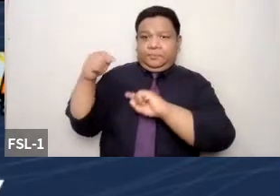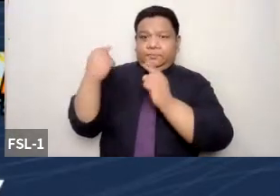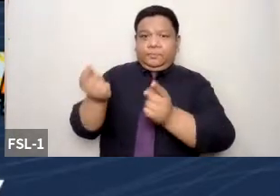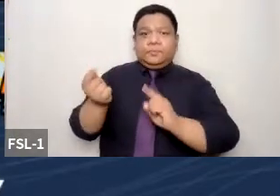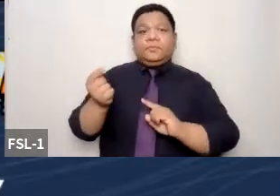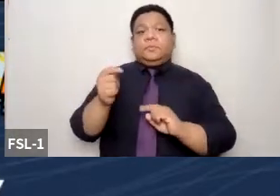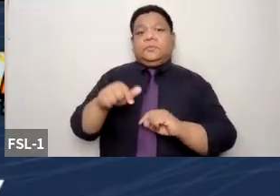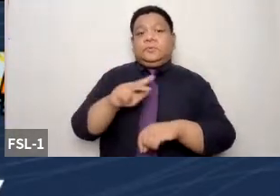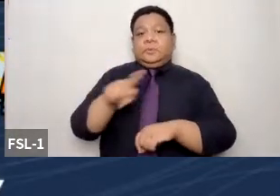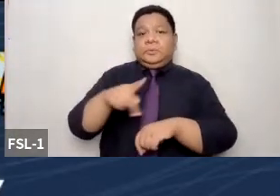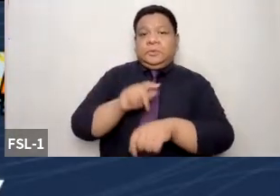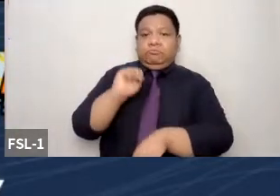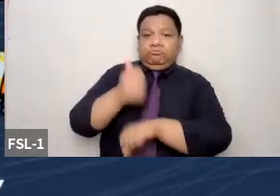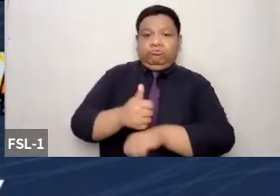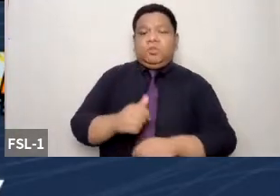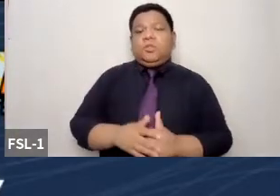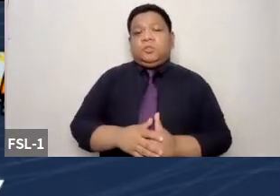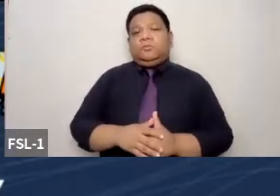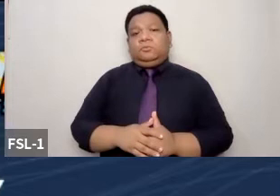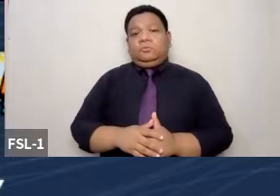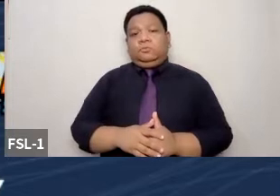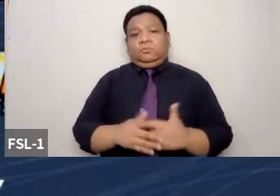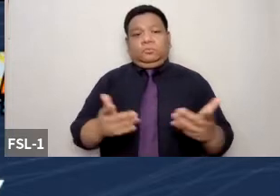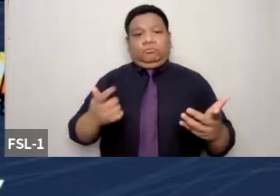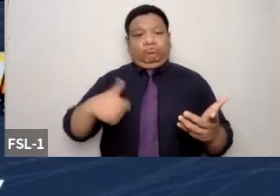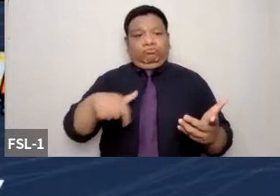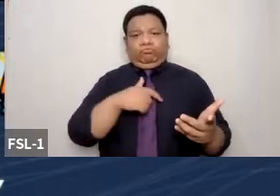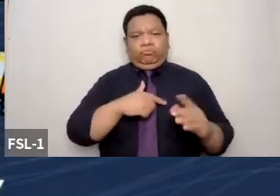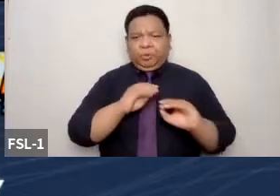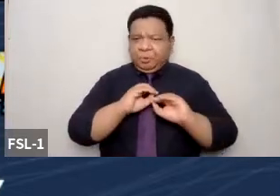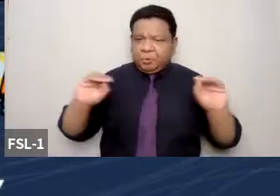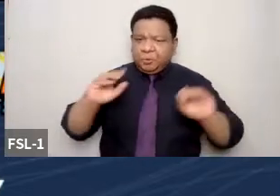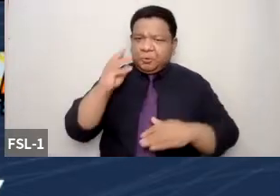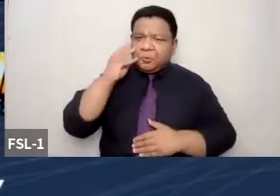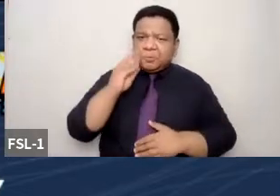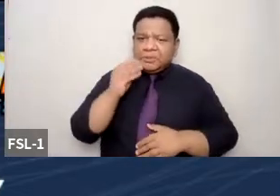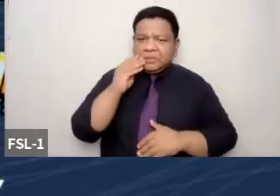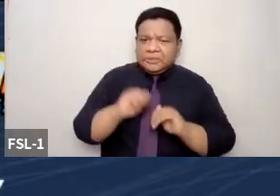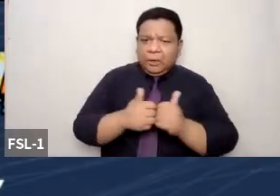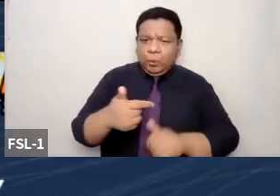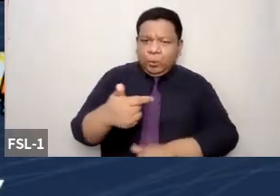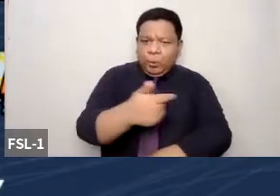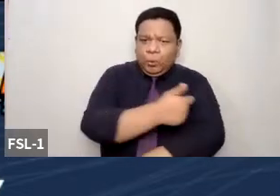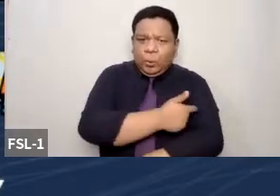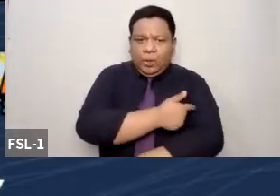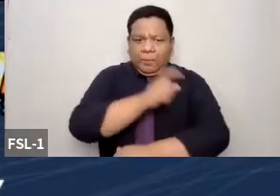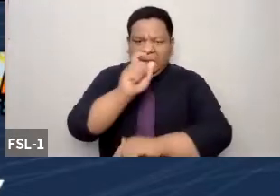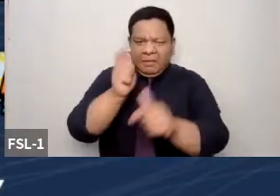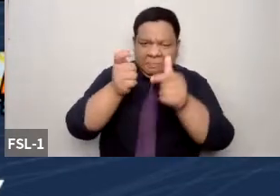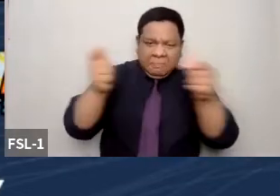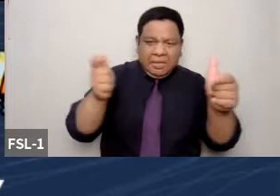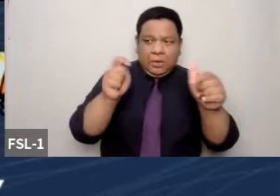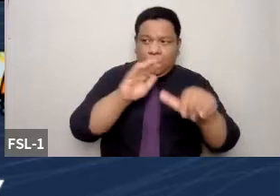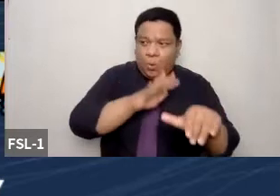We don’t have an experience of having a vaccination program this big involving so many people.